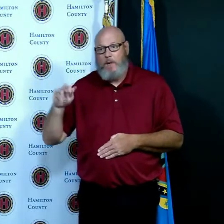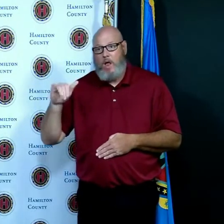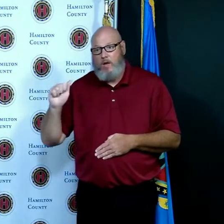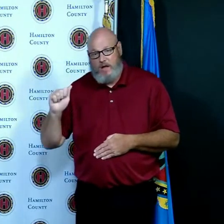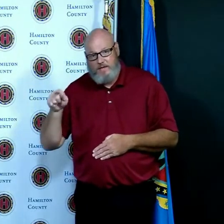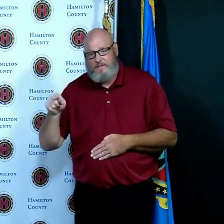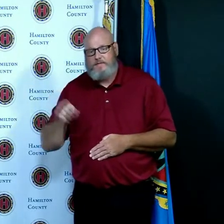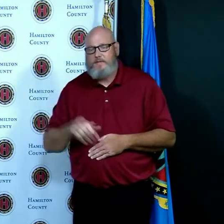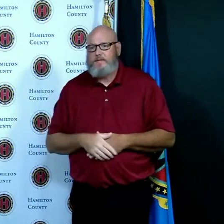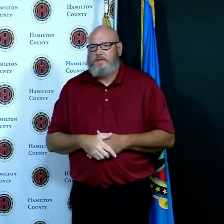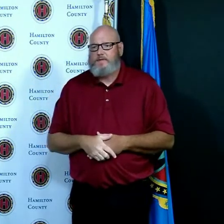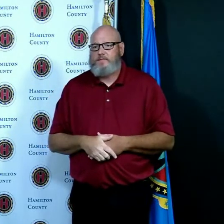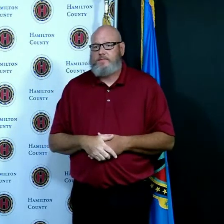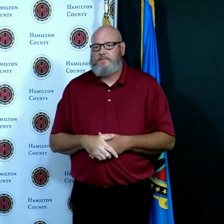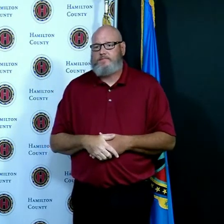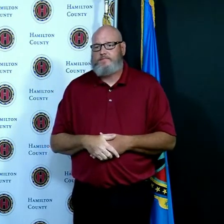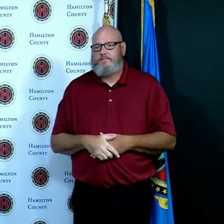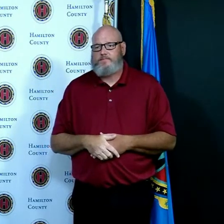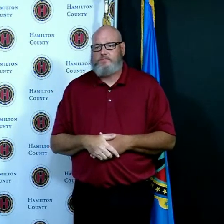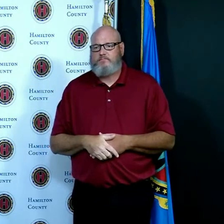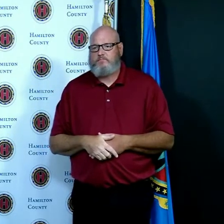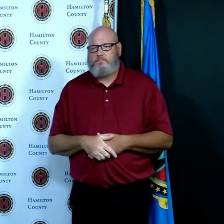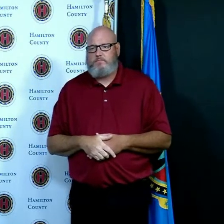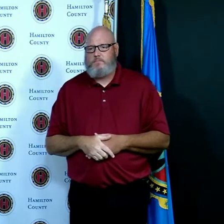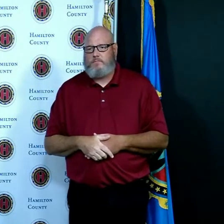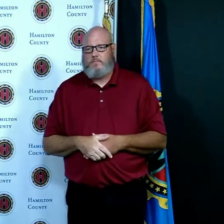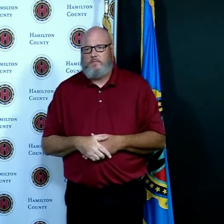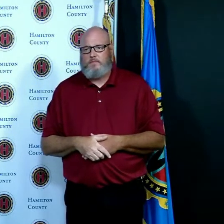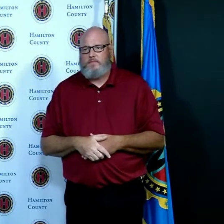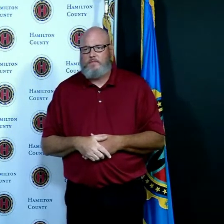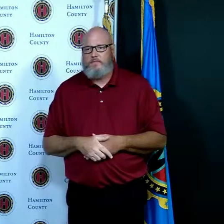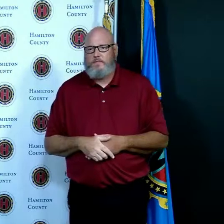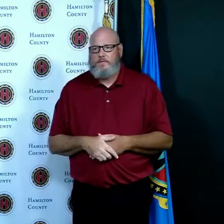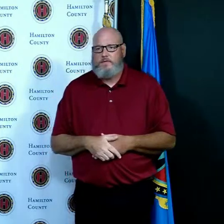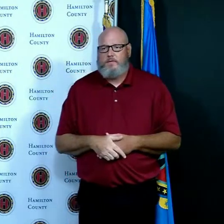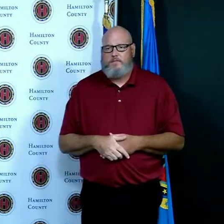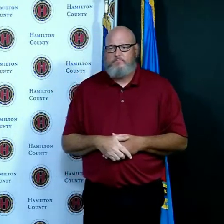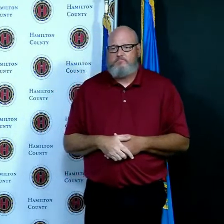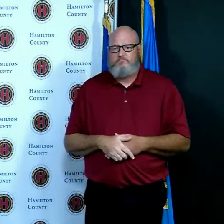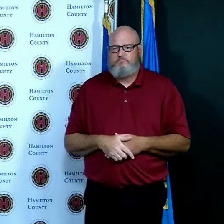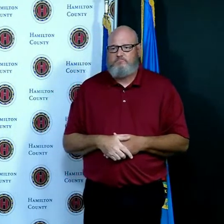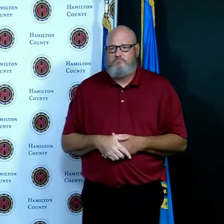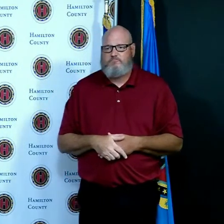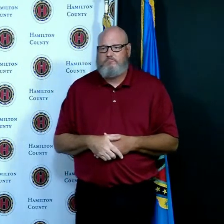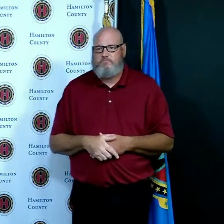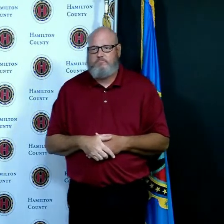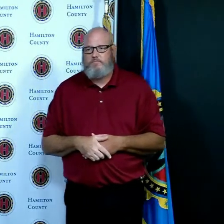critically important that we understand the disparity first of all and then can respond to that disparity